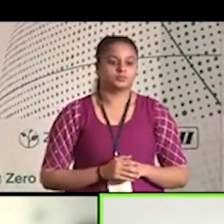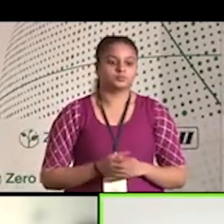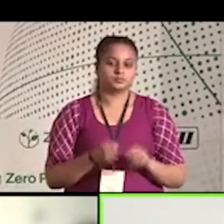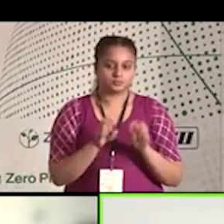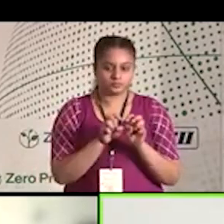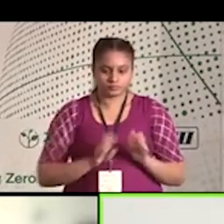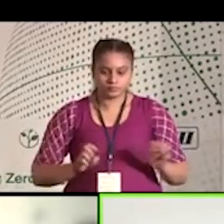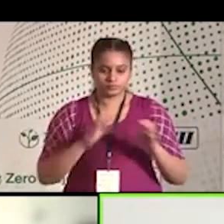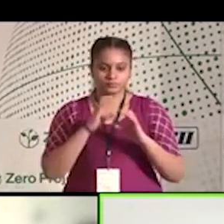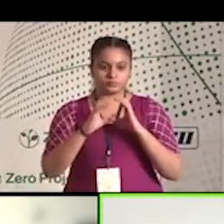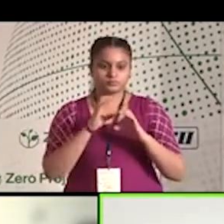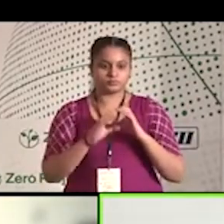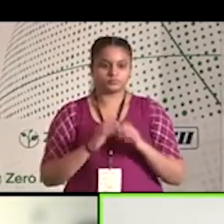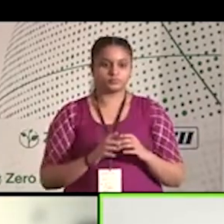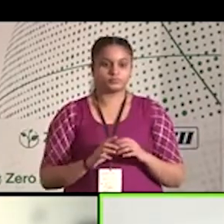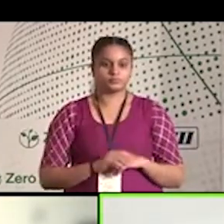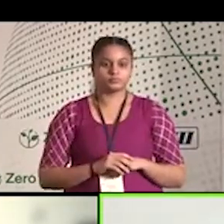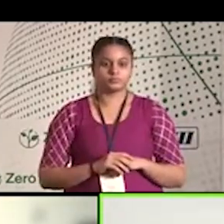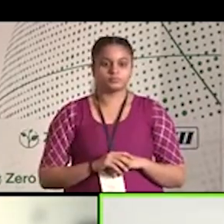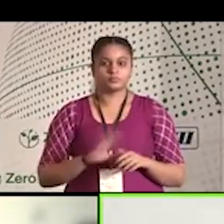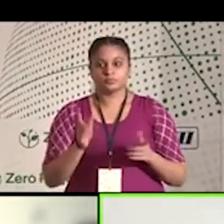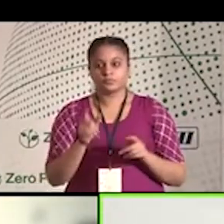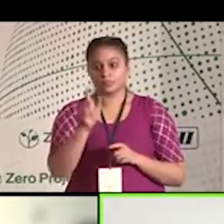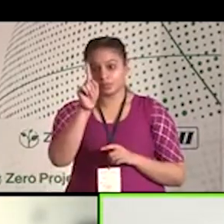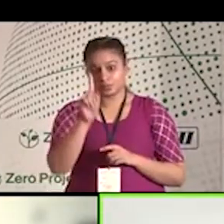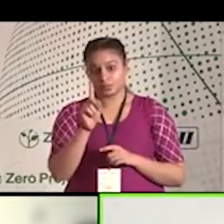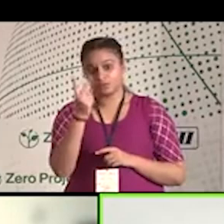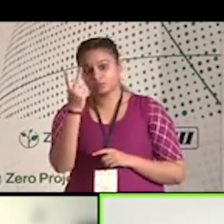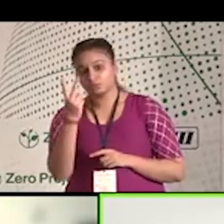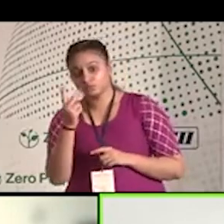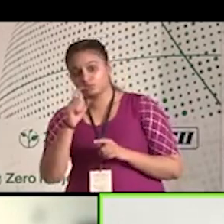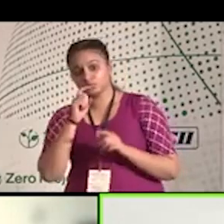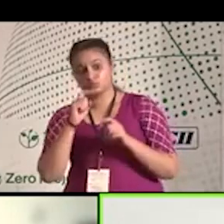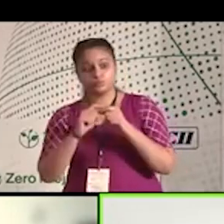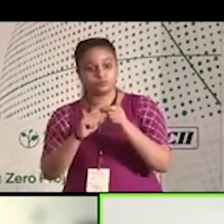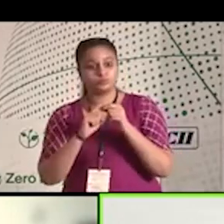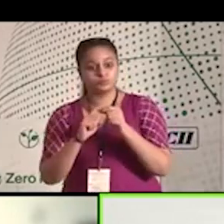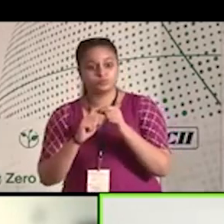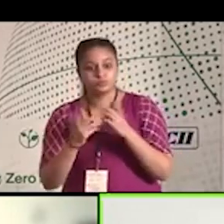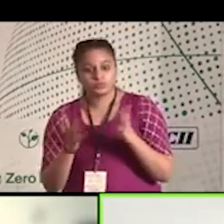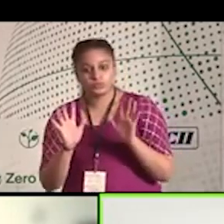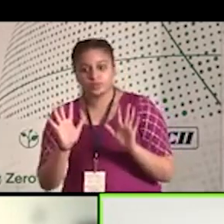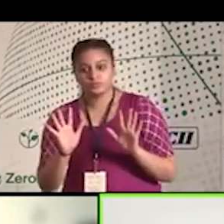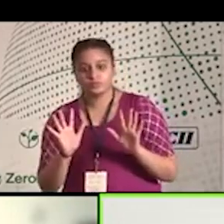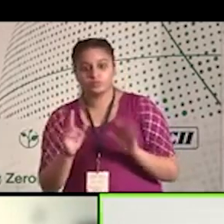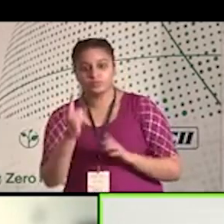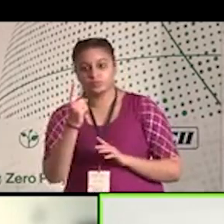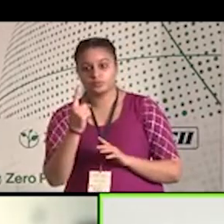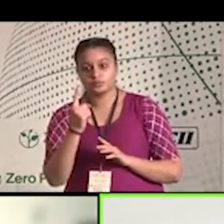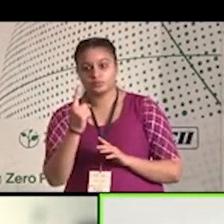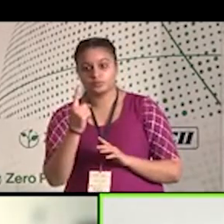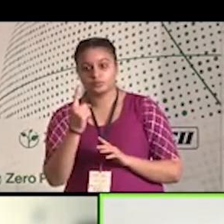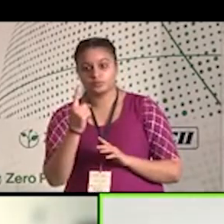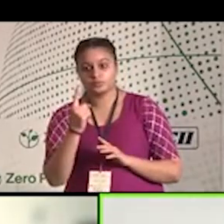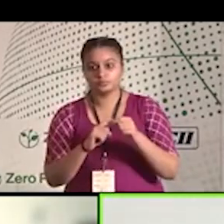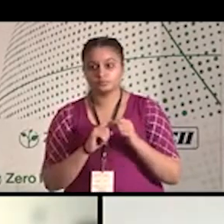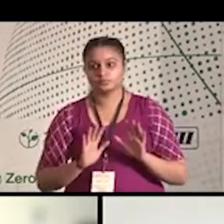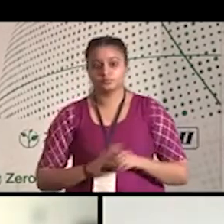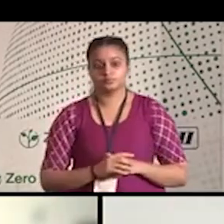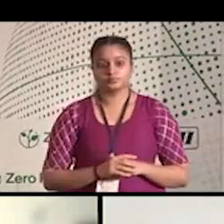So do we have one or two quick questions from the audience? And we could do one question maybe. Okay.